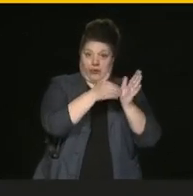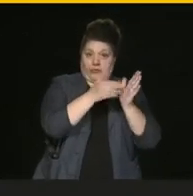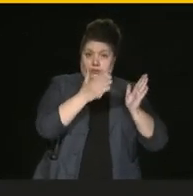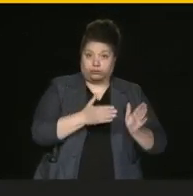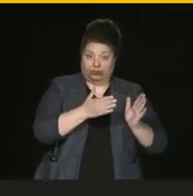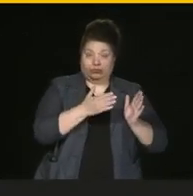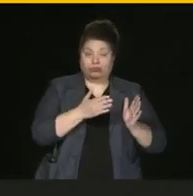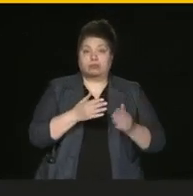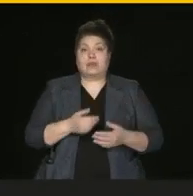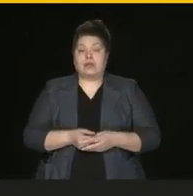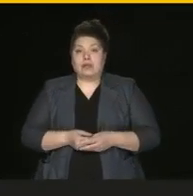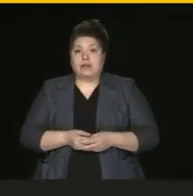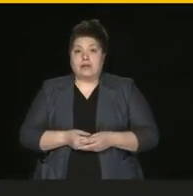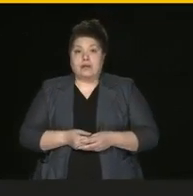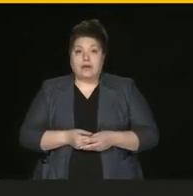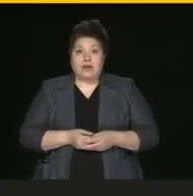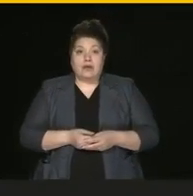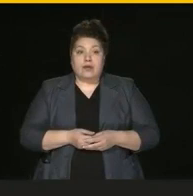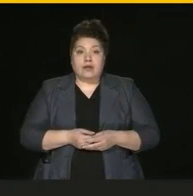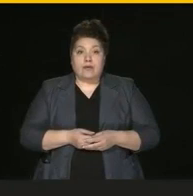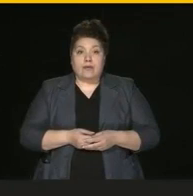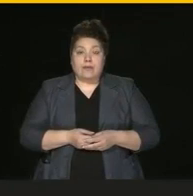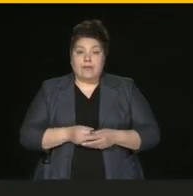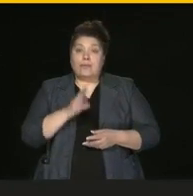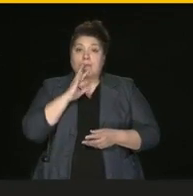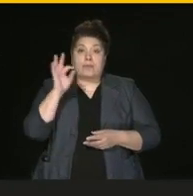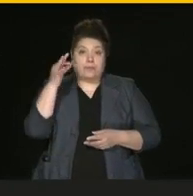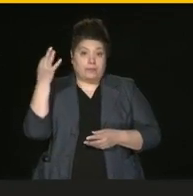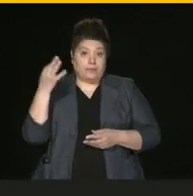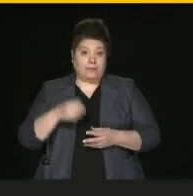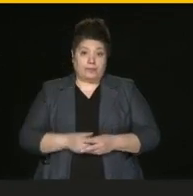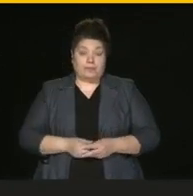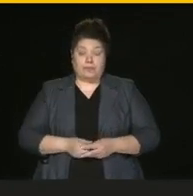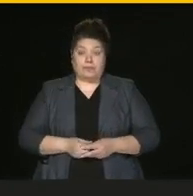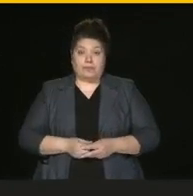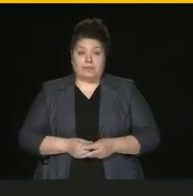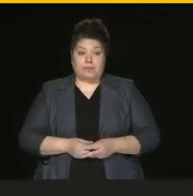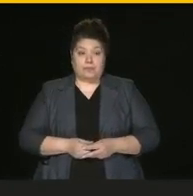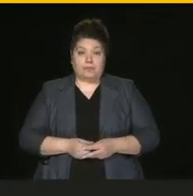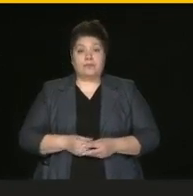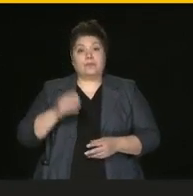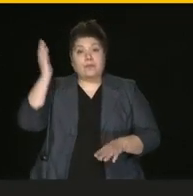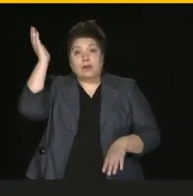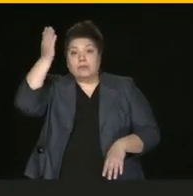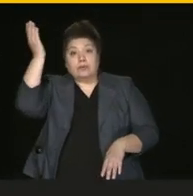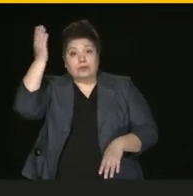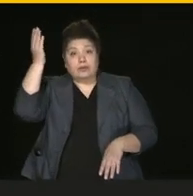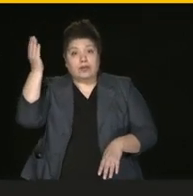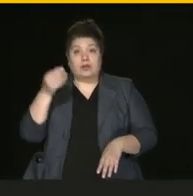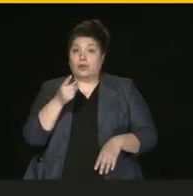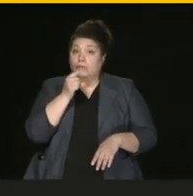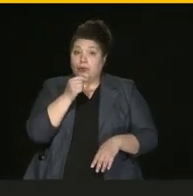PUBLIC HEALTH OFFICER OF CANADA.